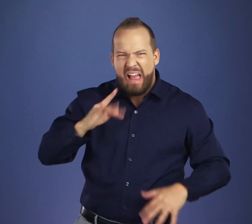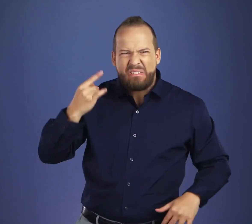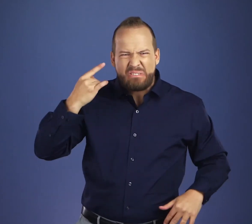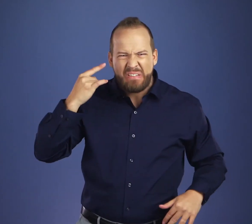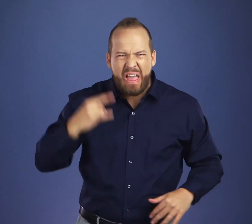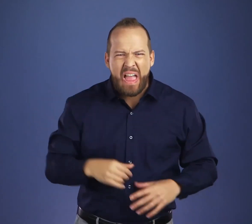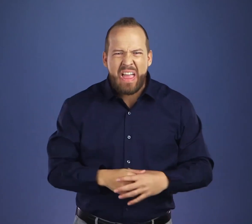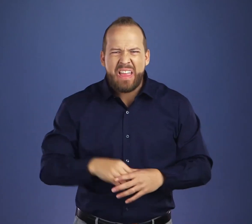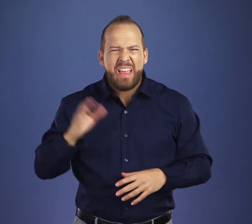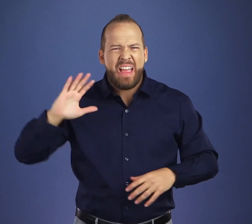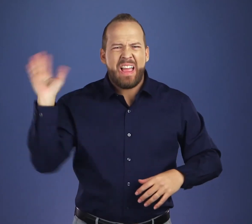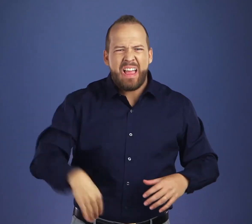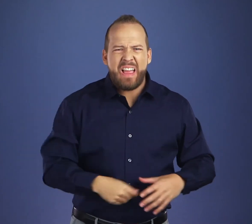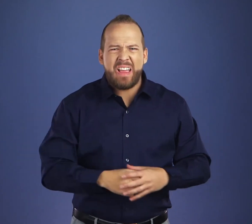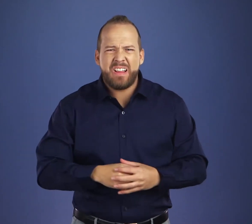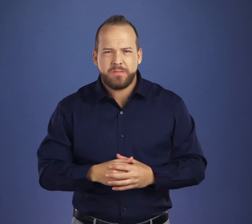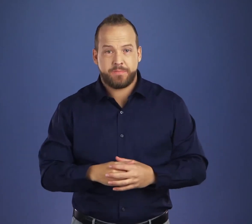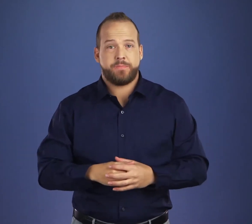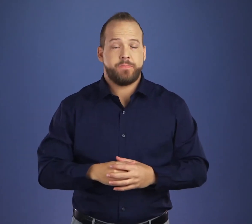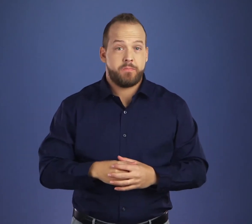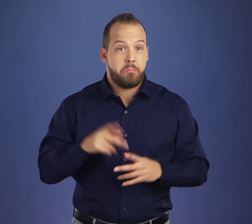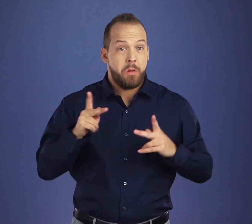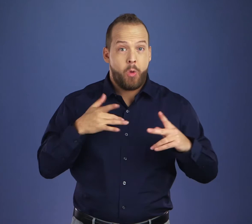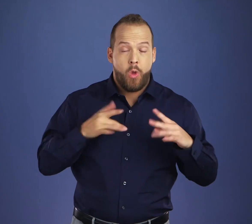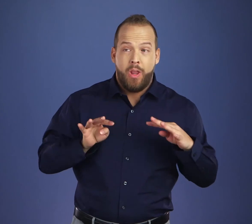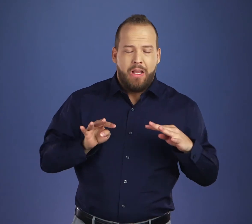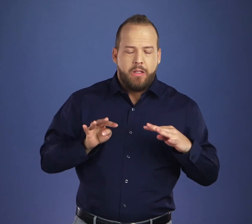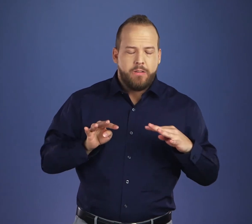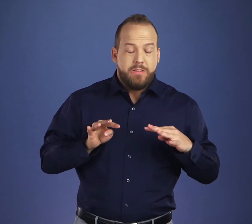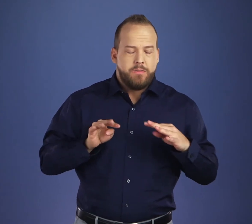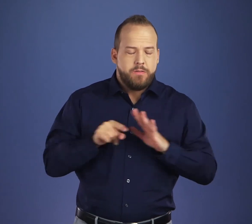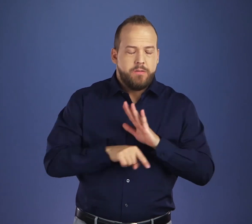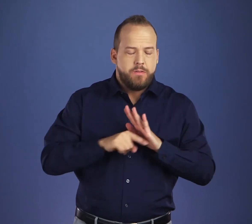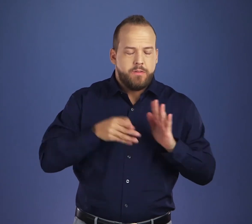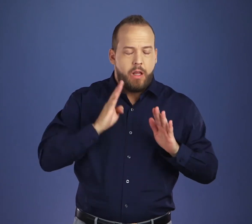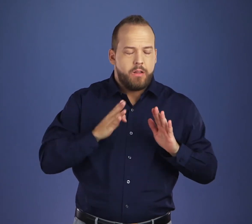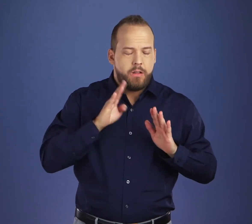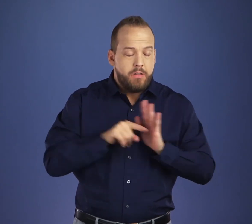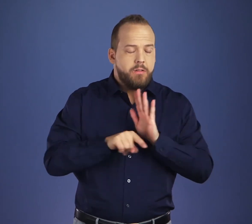He browbeat everybody, and everybody expected that he’d soon get drunk —